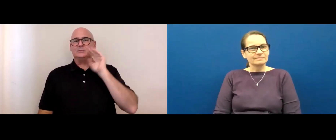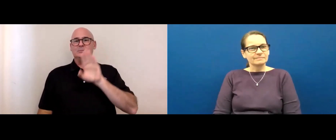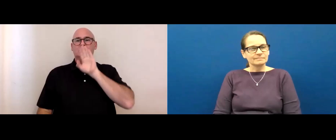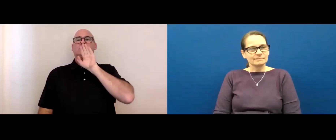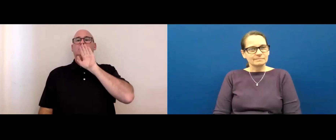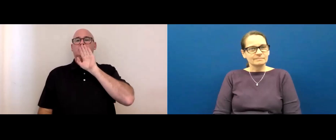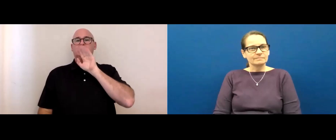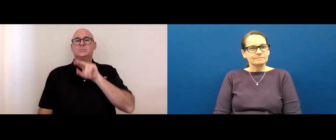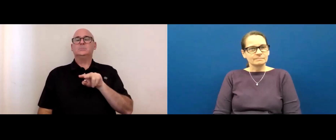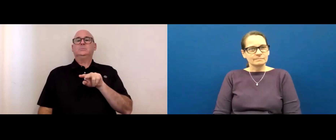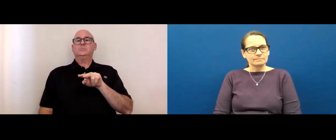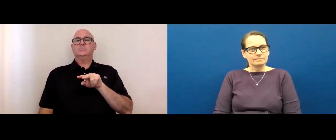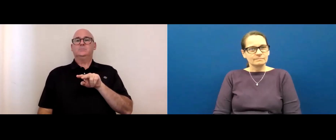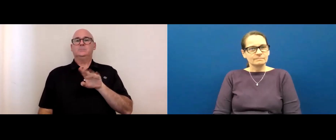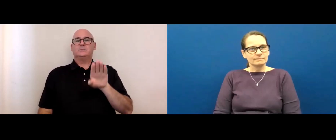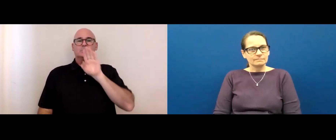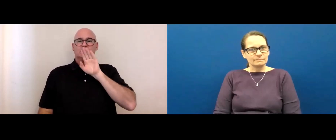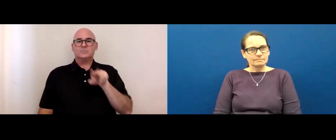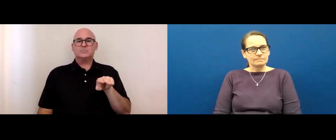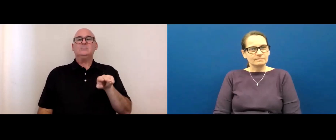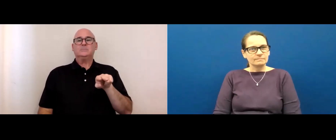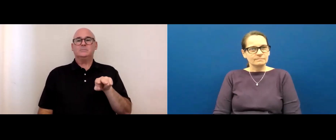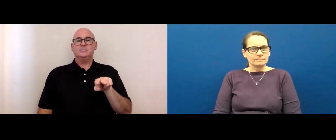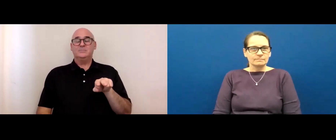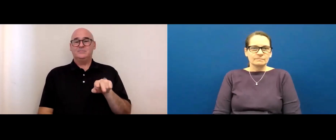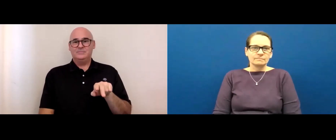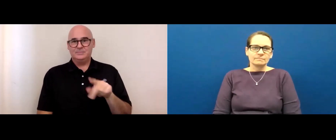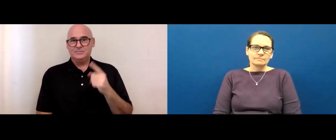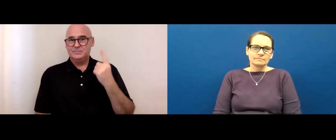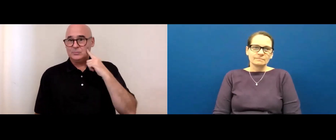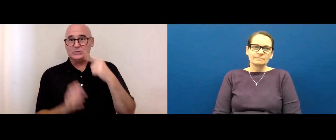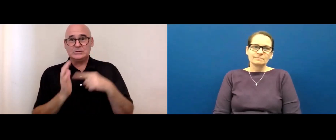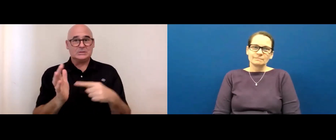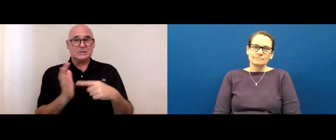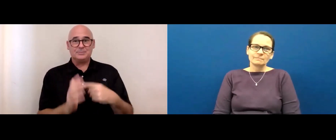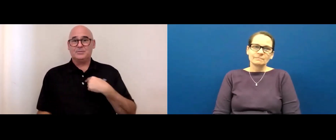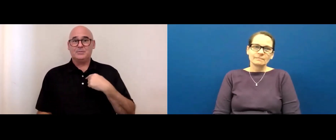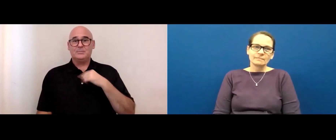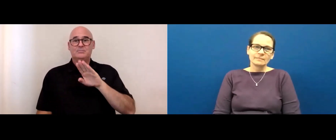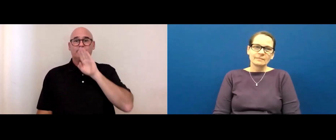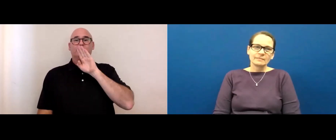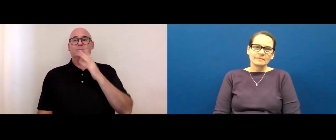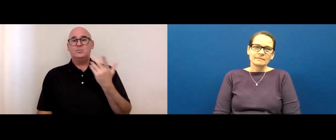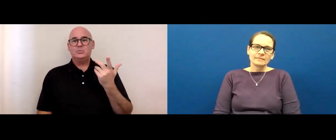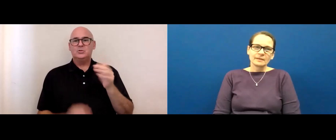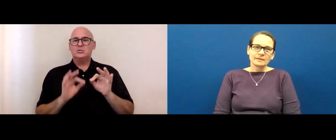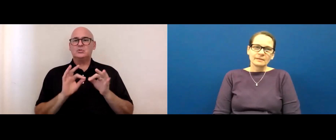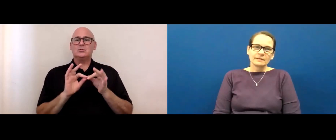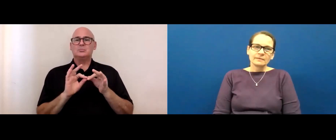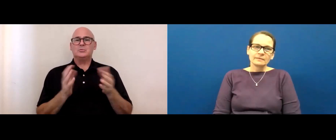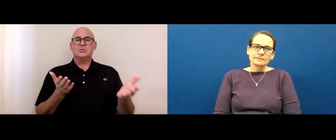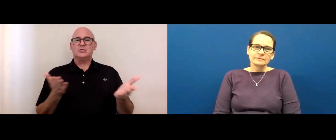I had experienced many frustrations in my life for example the frustration of getting